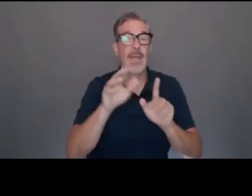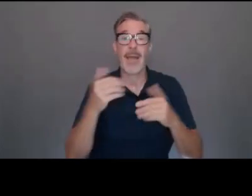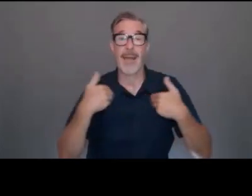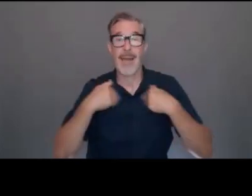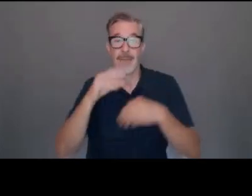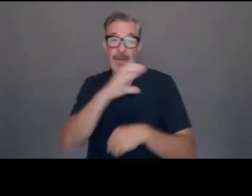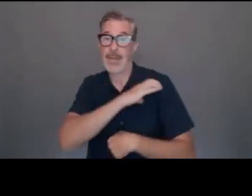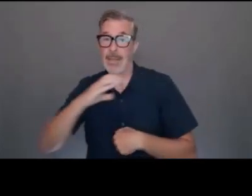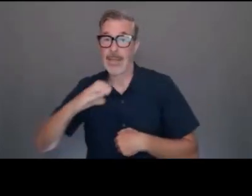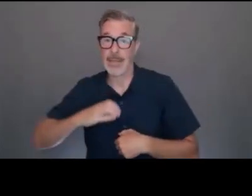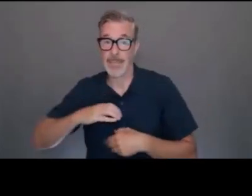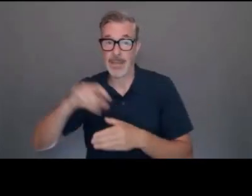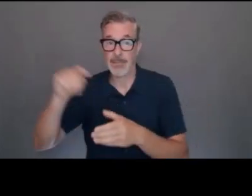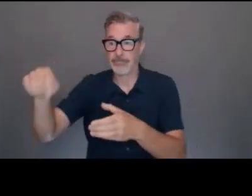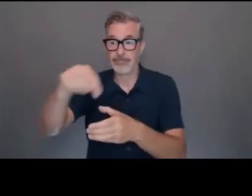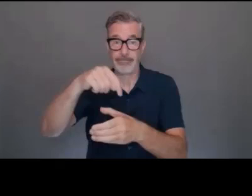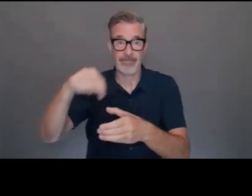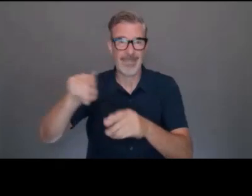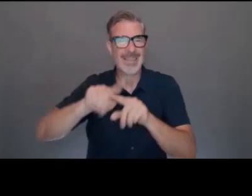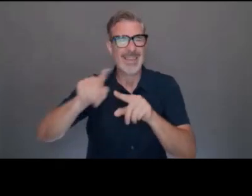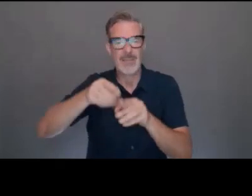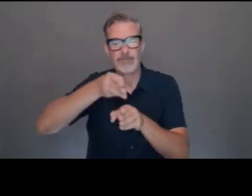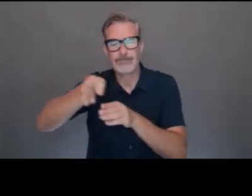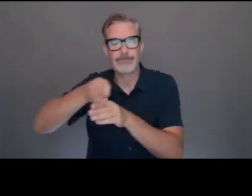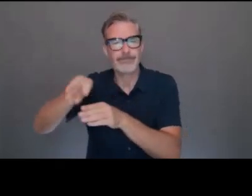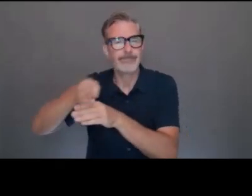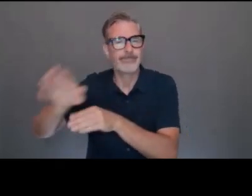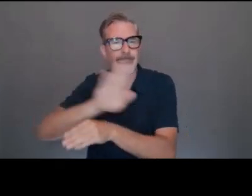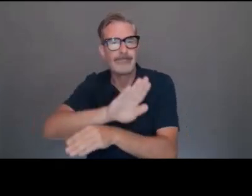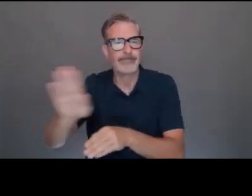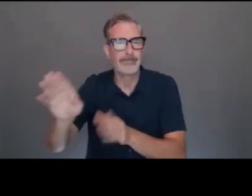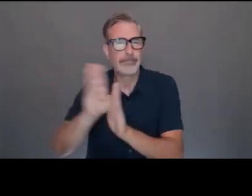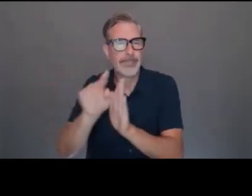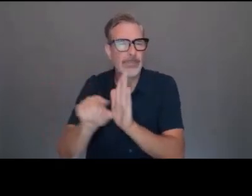discipline or group of disciplines based on the following three weighted